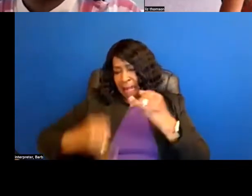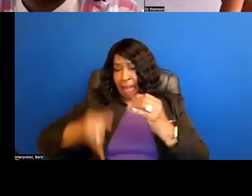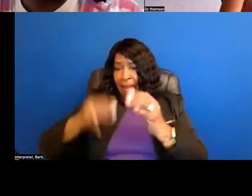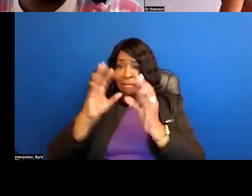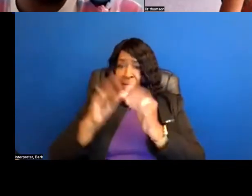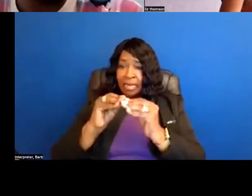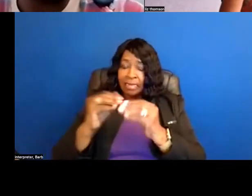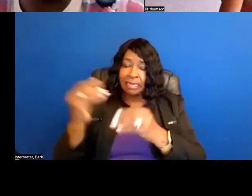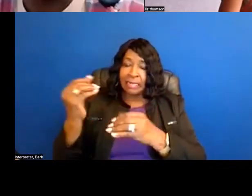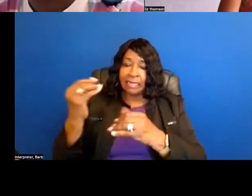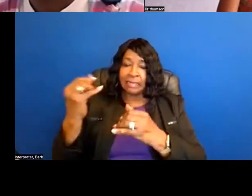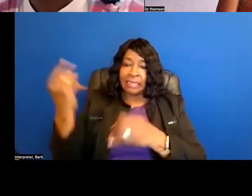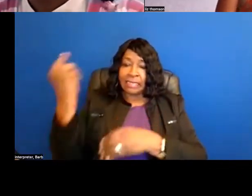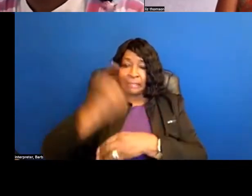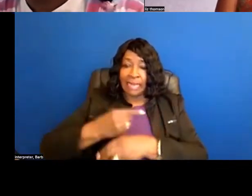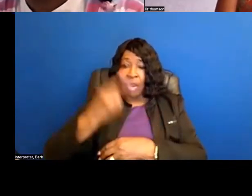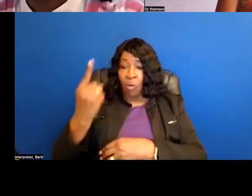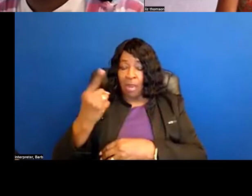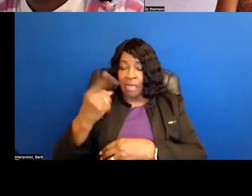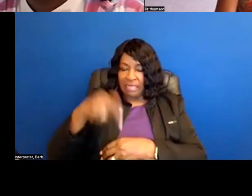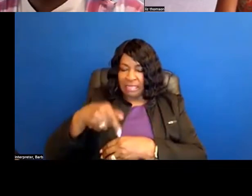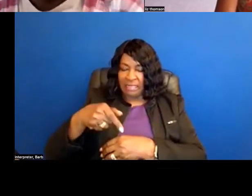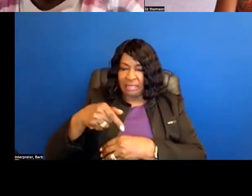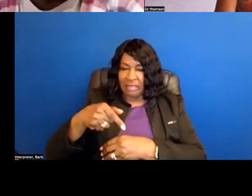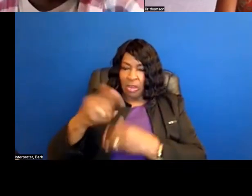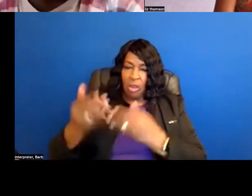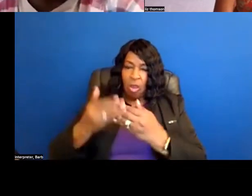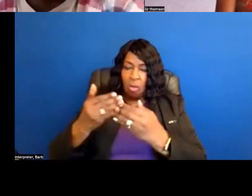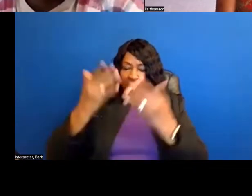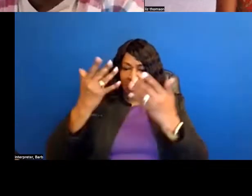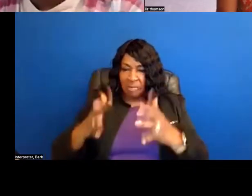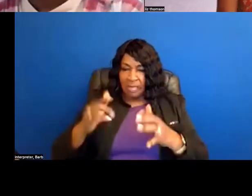And we're wrapping up day one with a session called, Why DCCs?